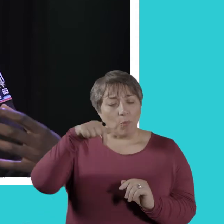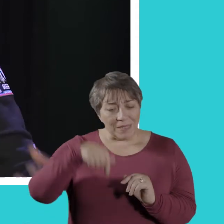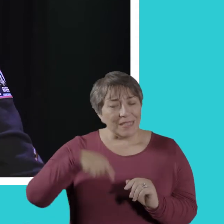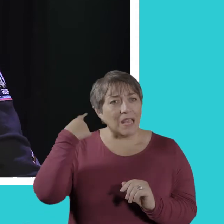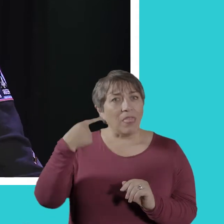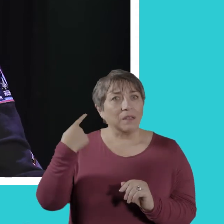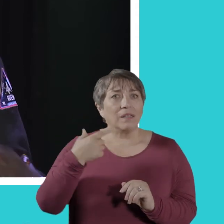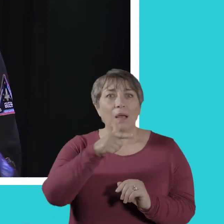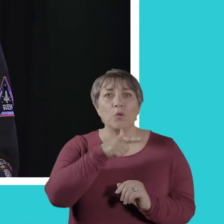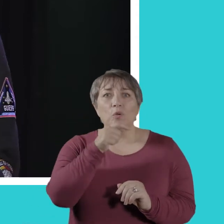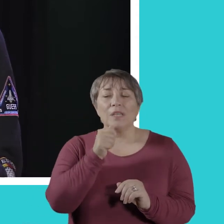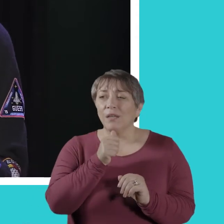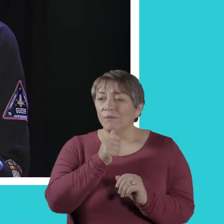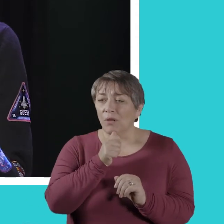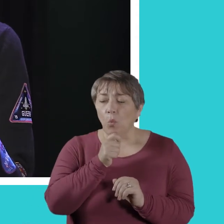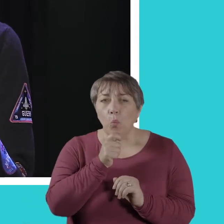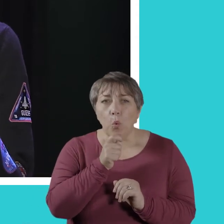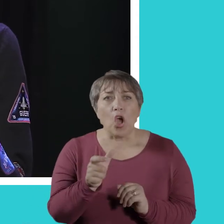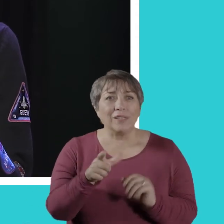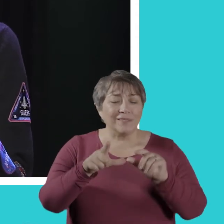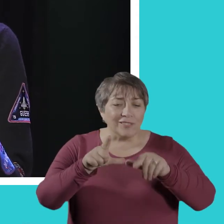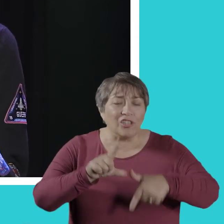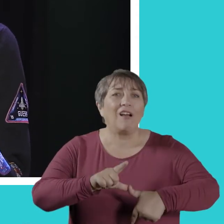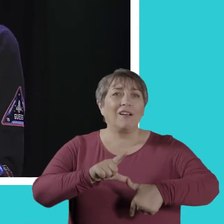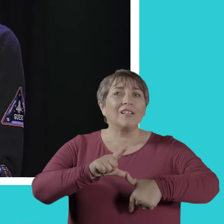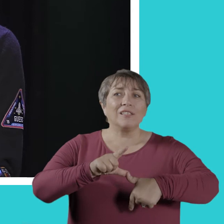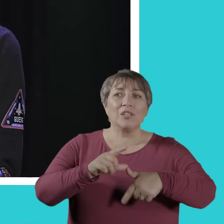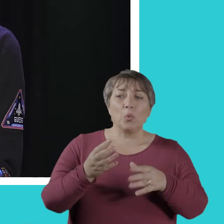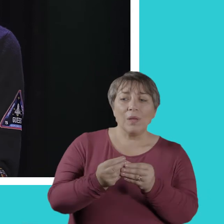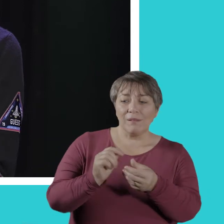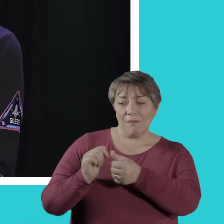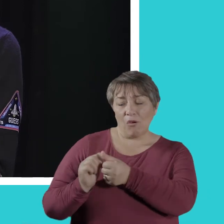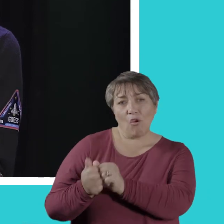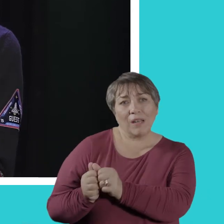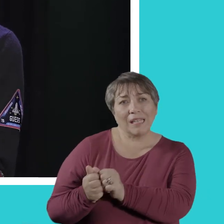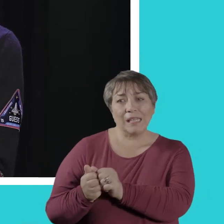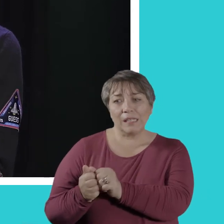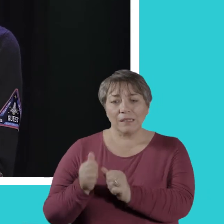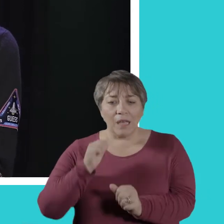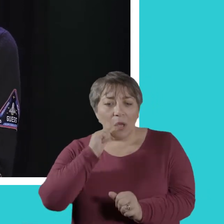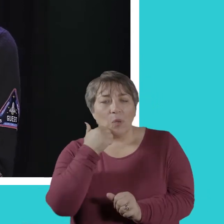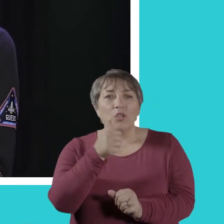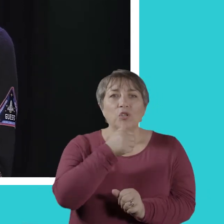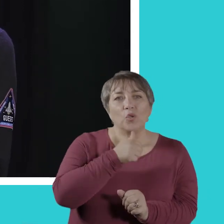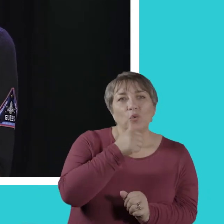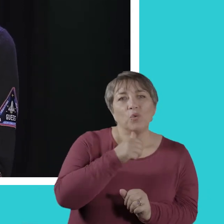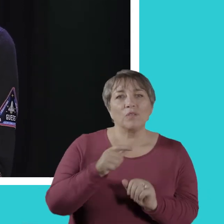with my colleagues. If I'm with people if I'm with customers that's different. If I'm with colleagues who are from the same area as me I'm not going to be using oh wow I'm